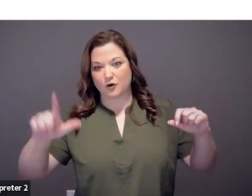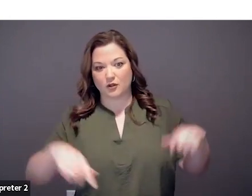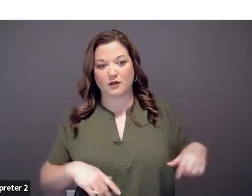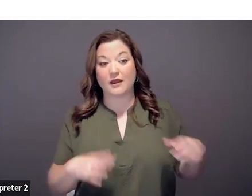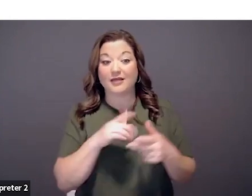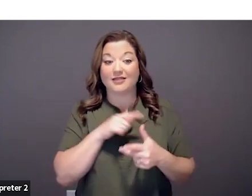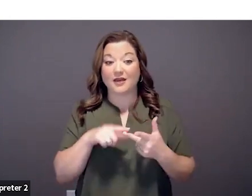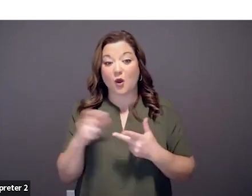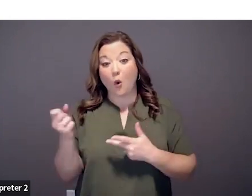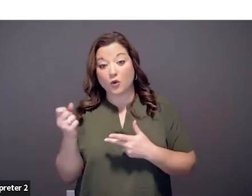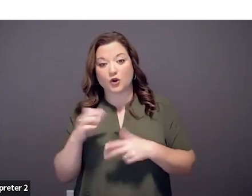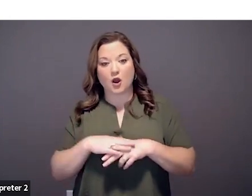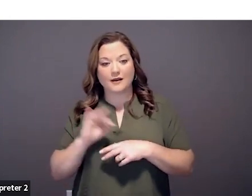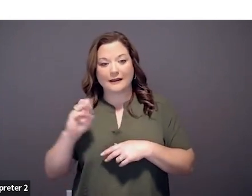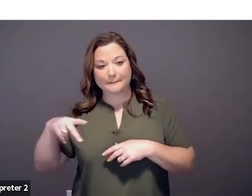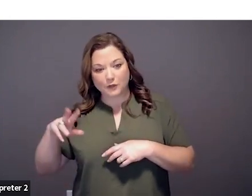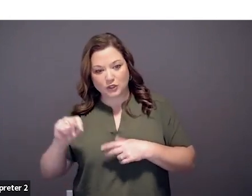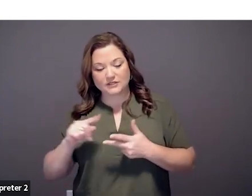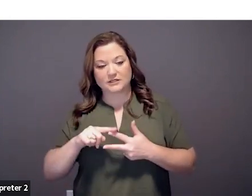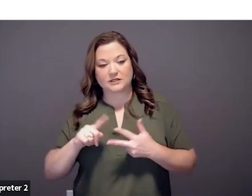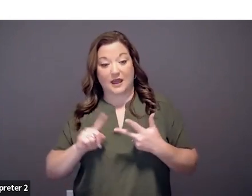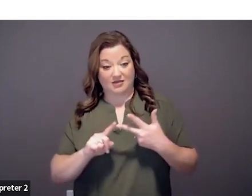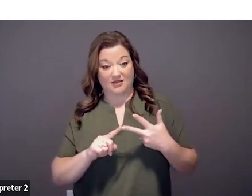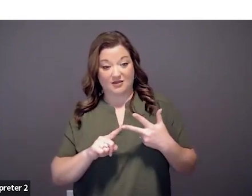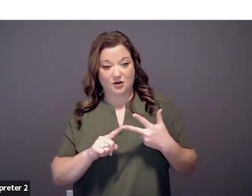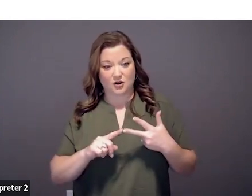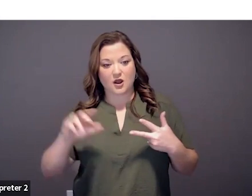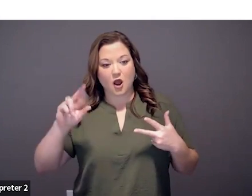and the third is the ARIA-labelledby on the input.